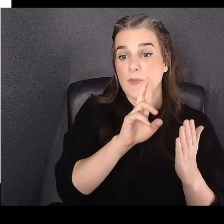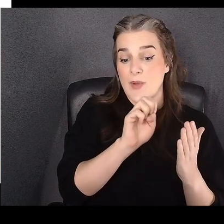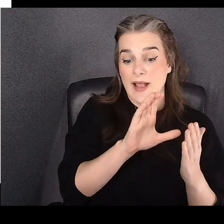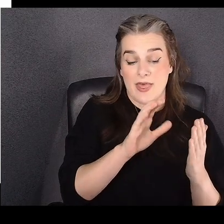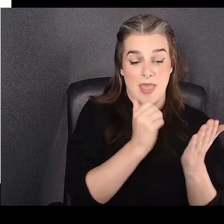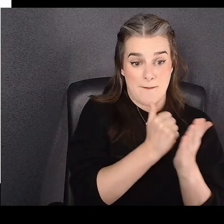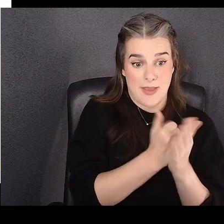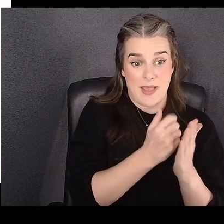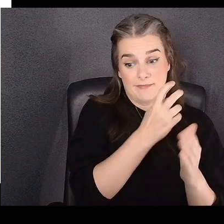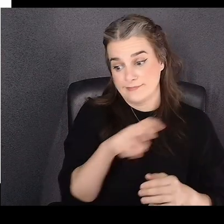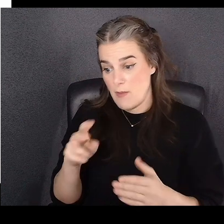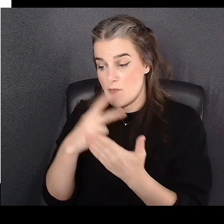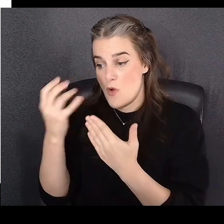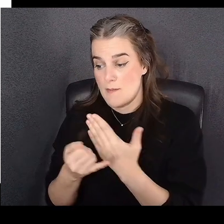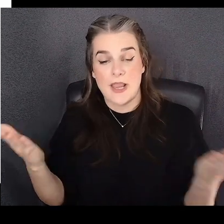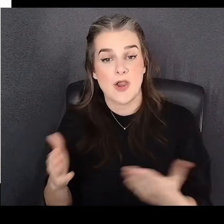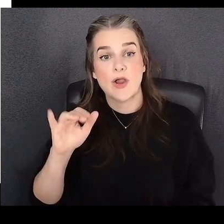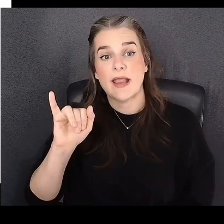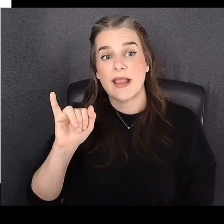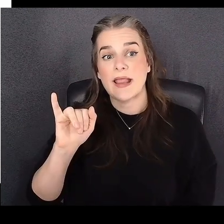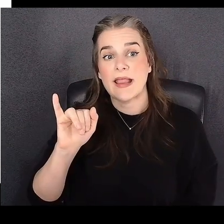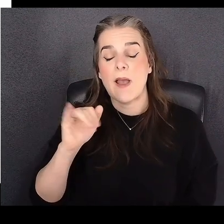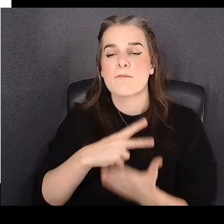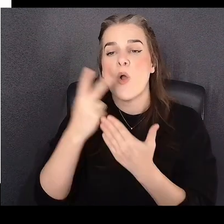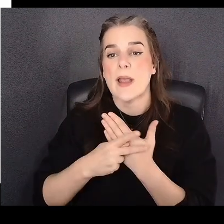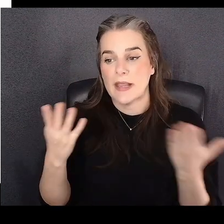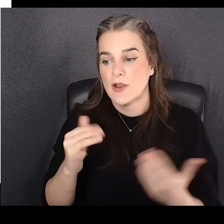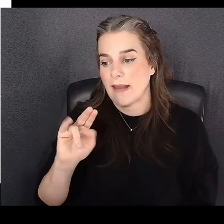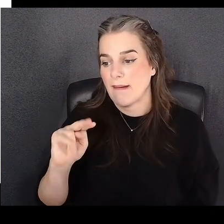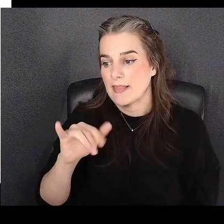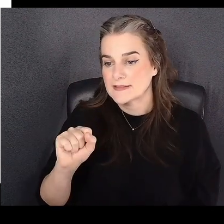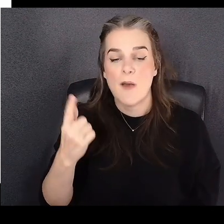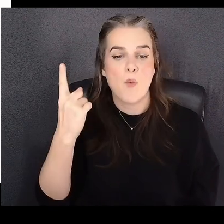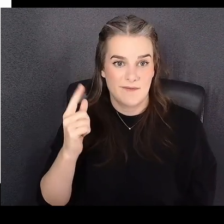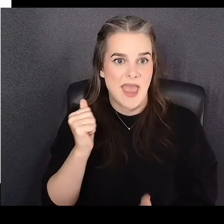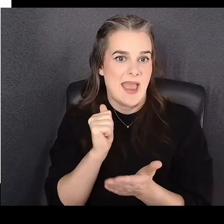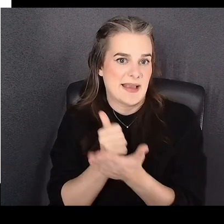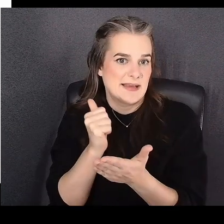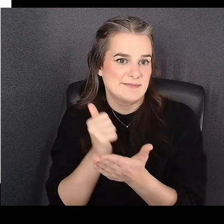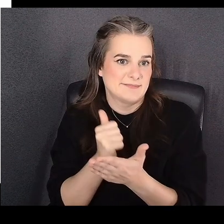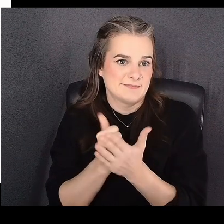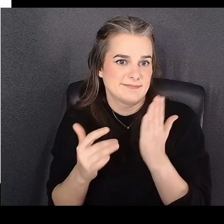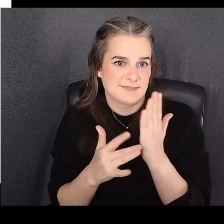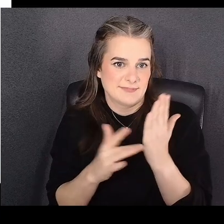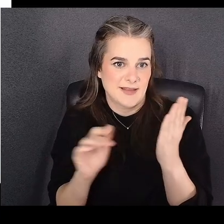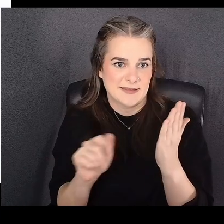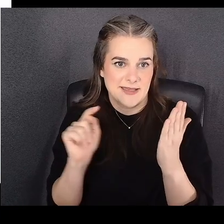I am one of the AT educators out in Philadelphia. As Katie was saying, we start in the House.